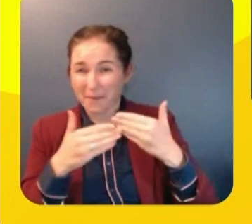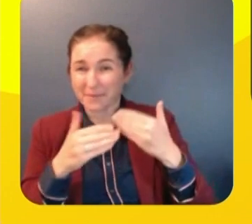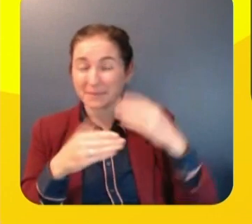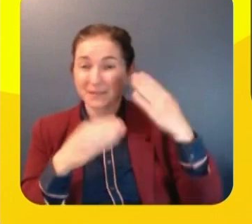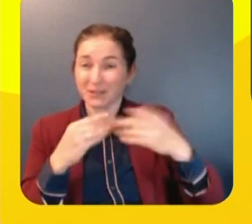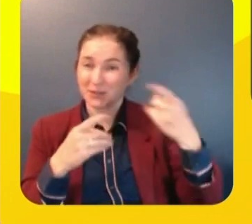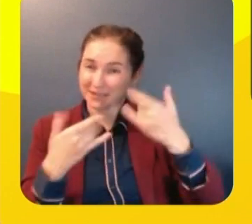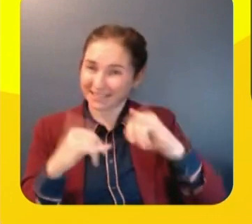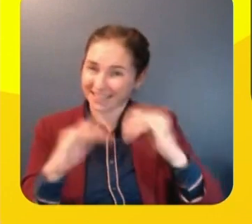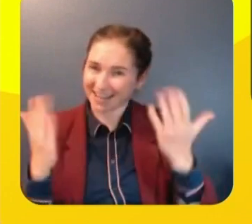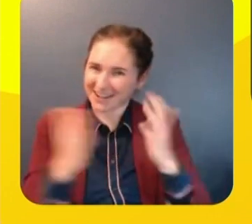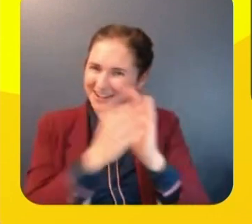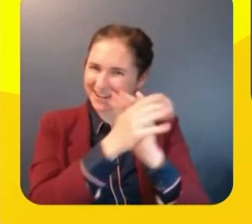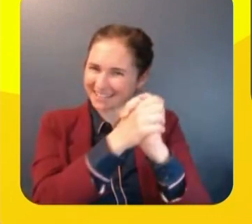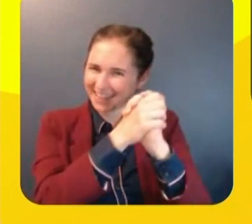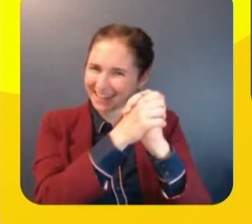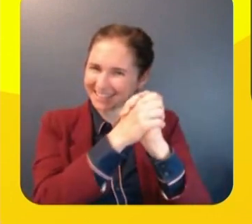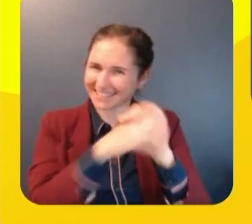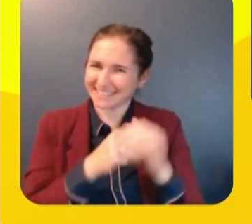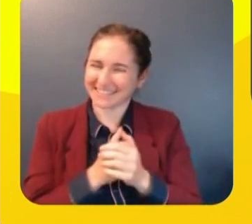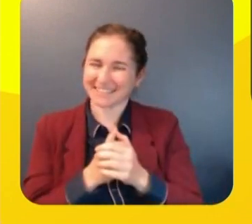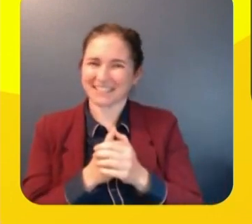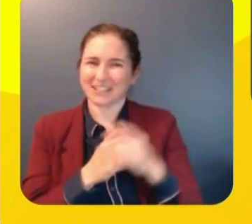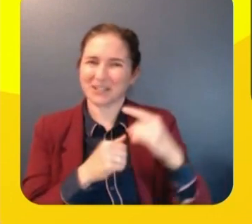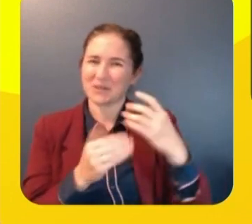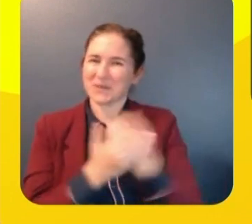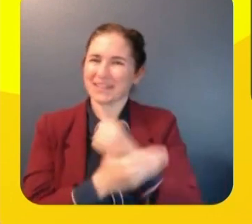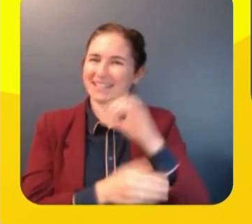Congratulations, you win the DEI Commitment Prize.